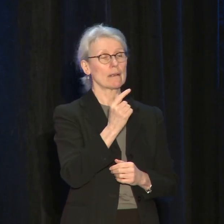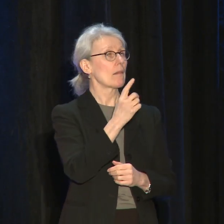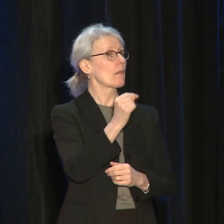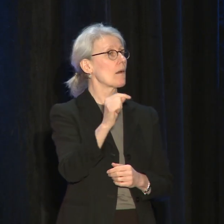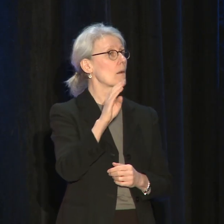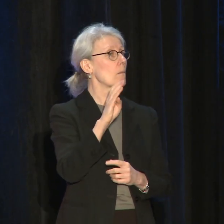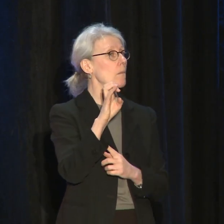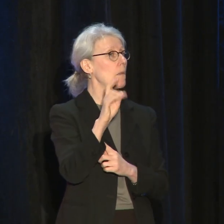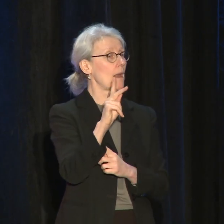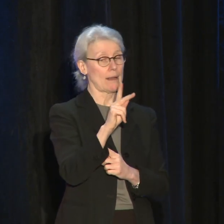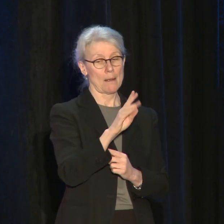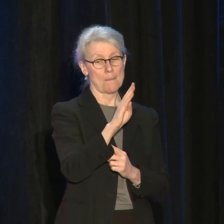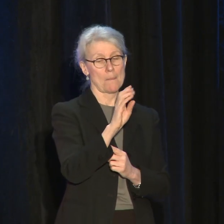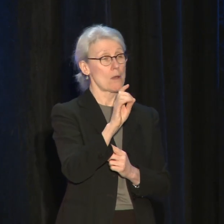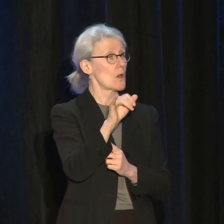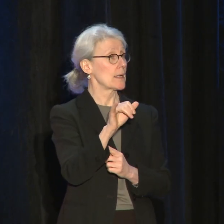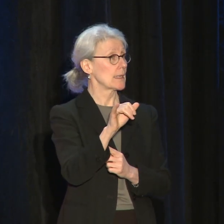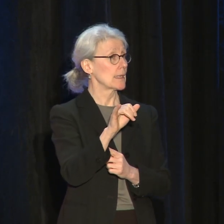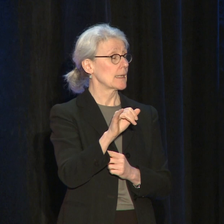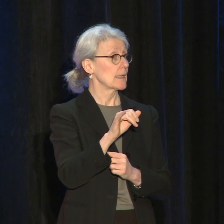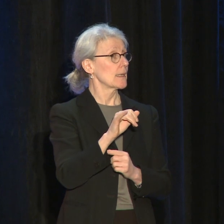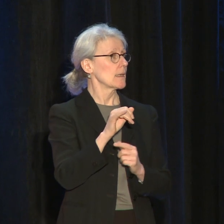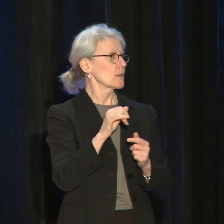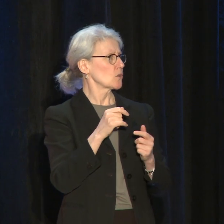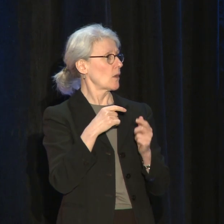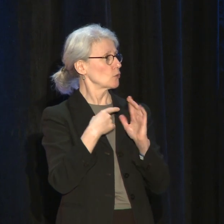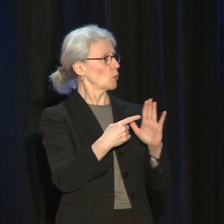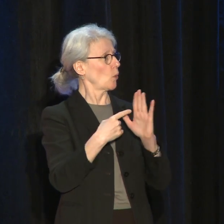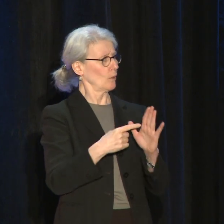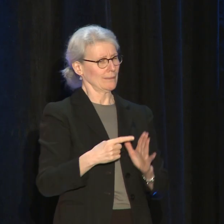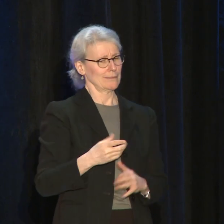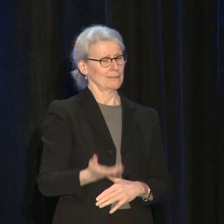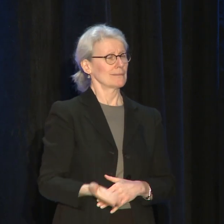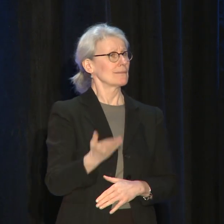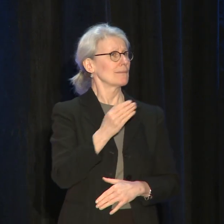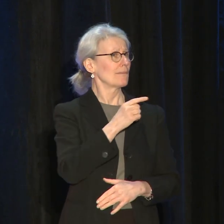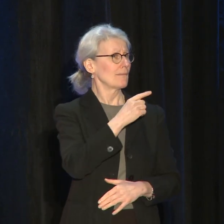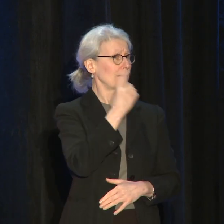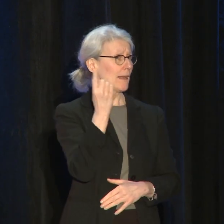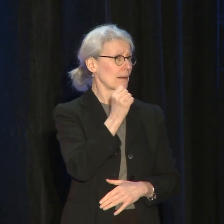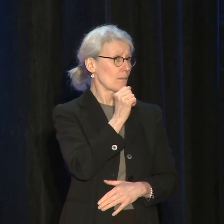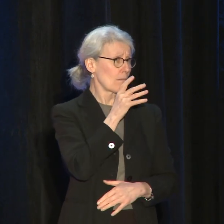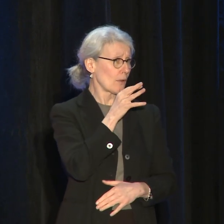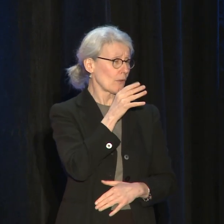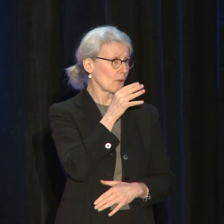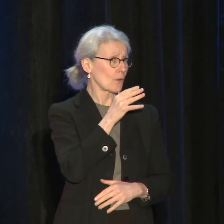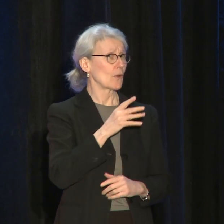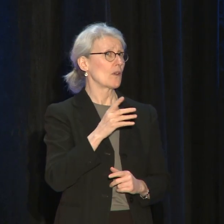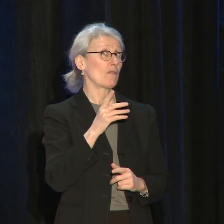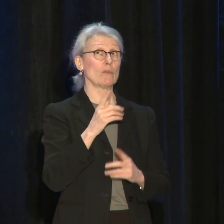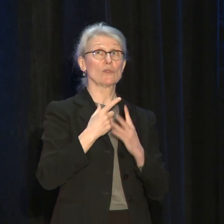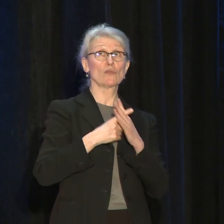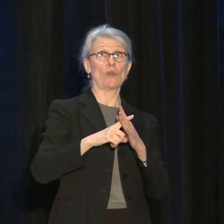in which Black mothers had been punished in the United States, from the time of slavery to the